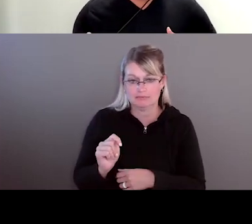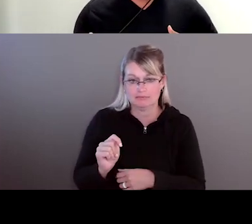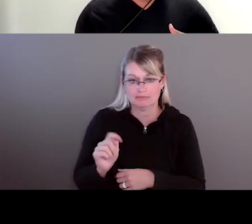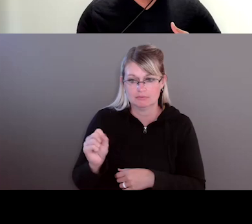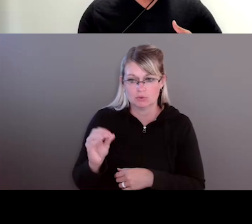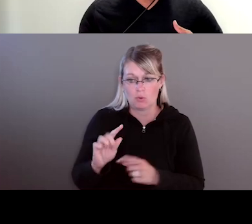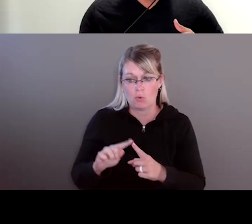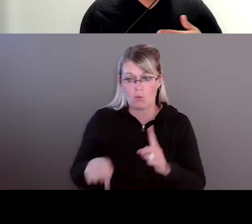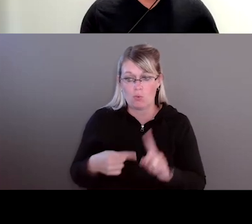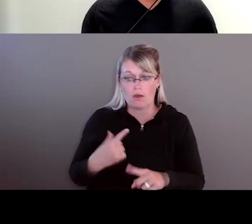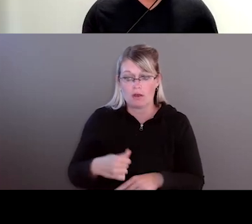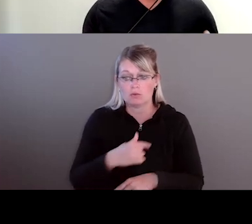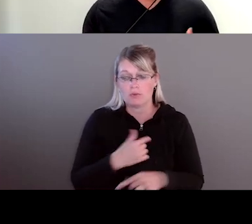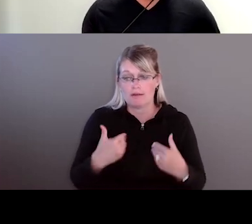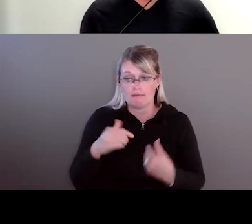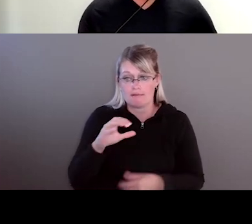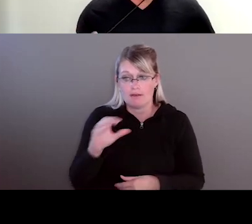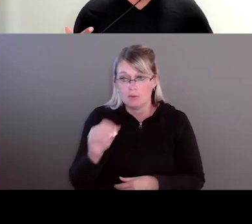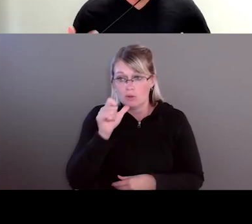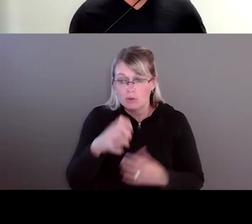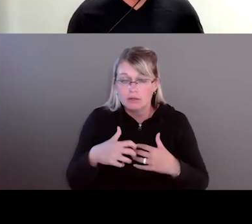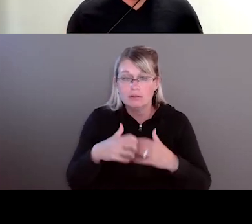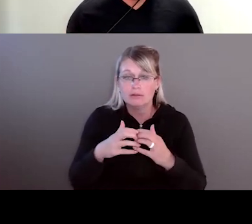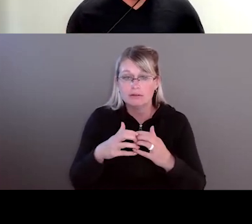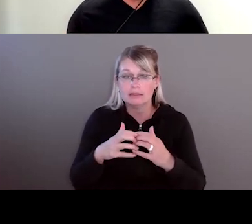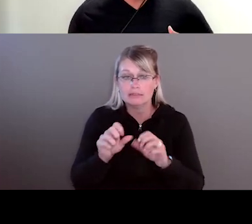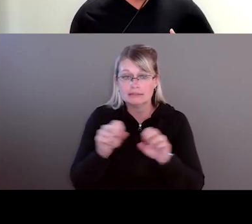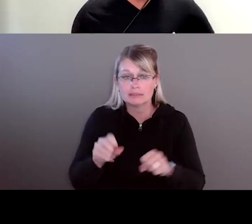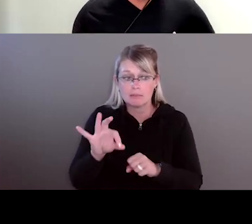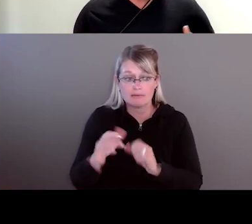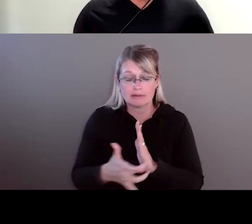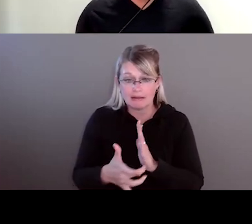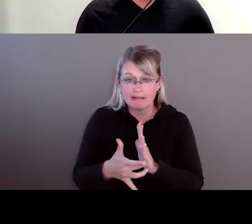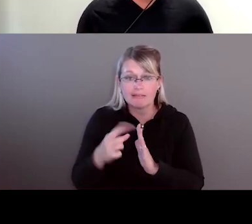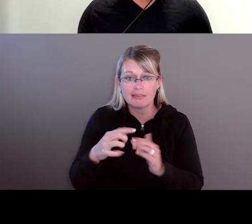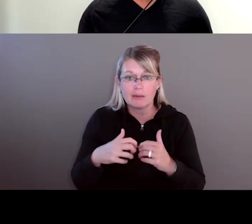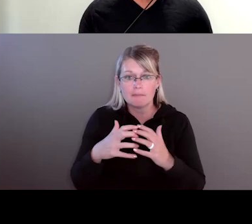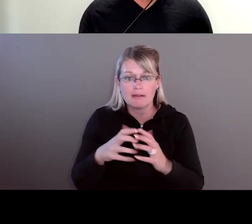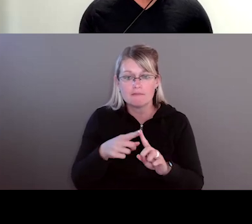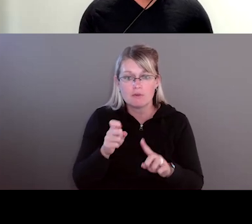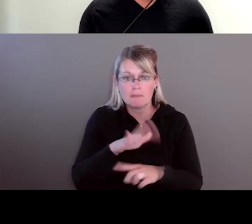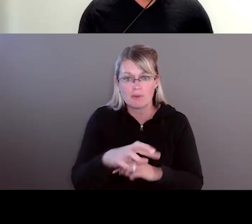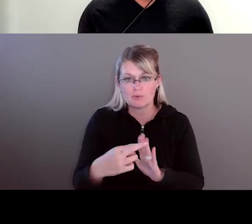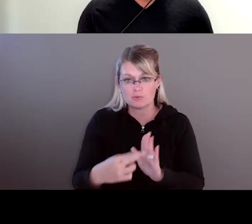we have companies who are building assistive tech, they are building off of those rules.